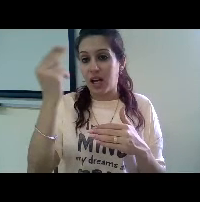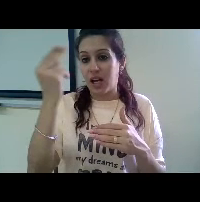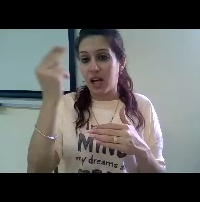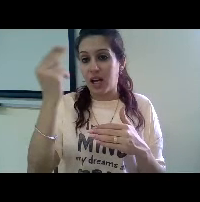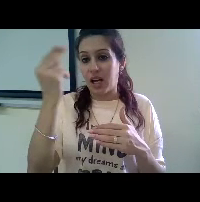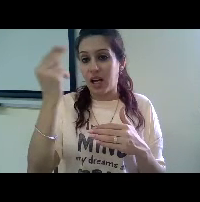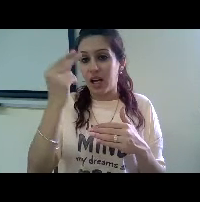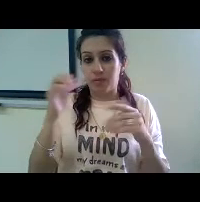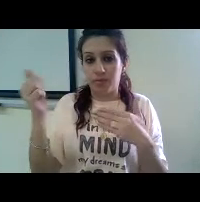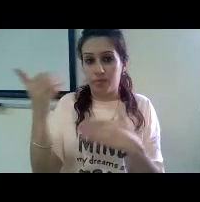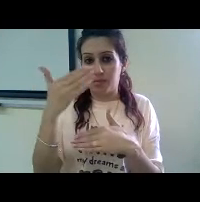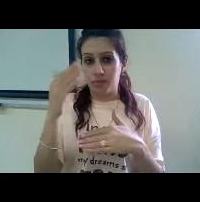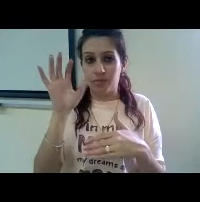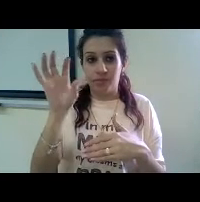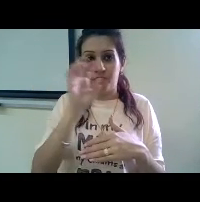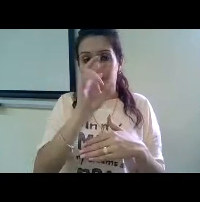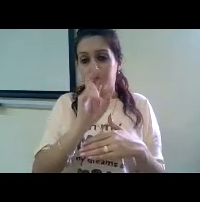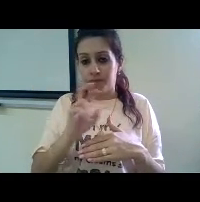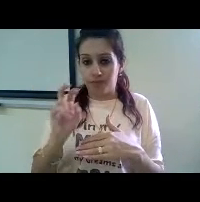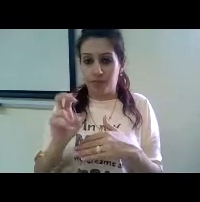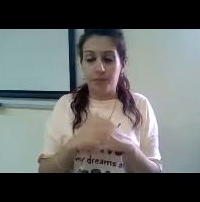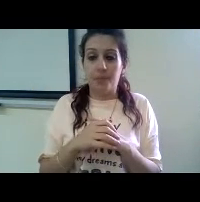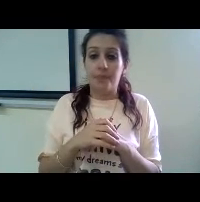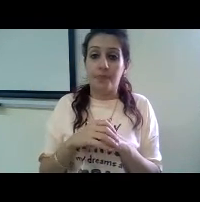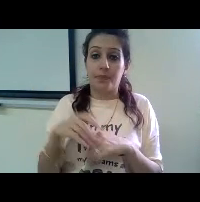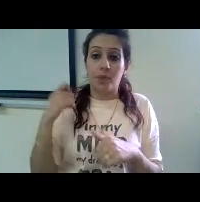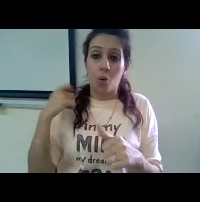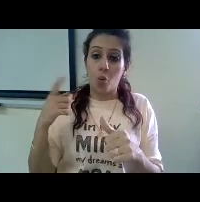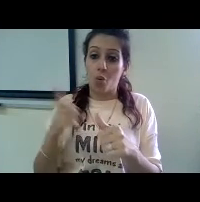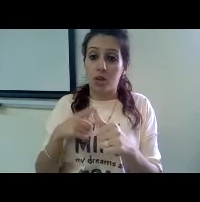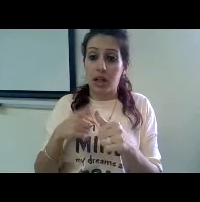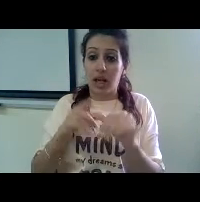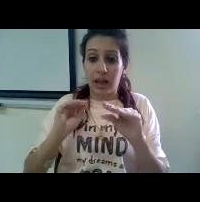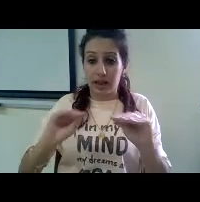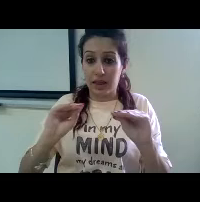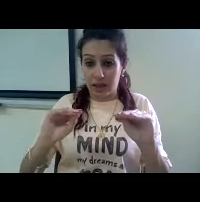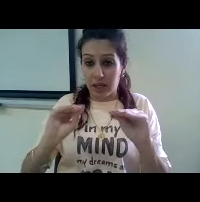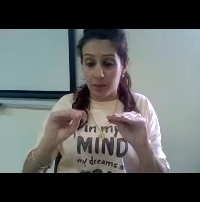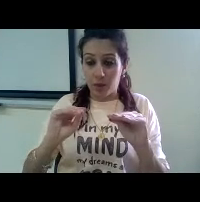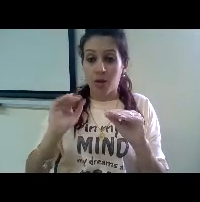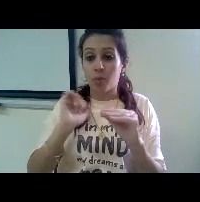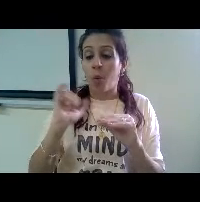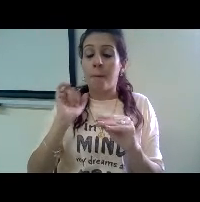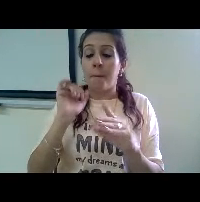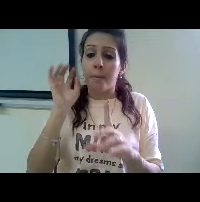is a comprehensive inclusive education,